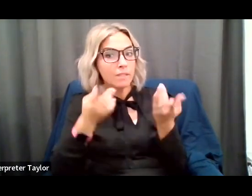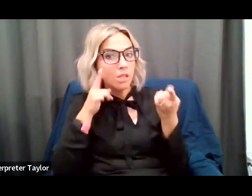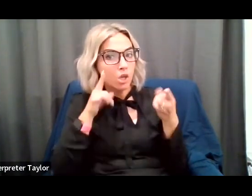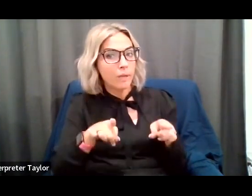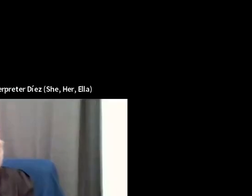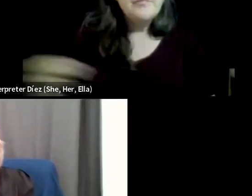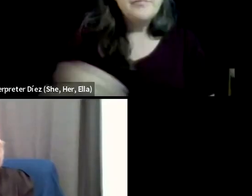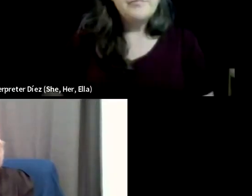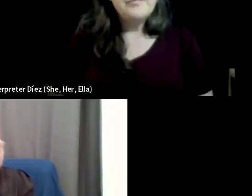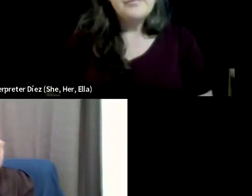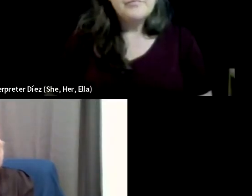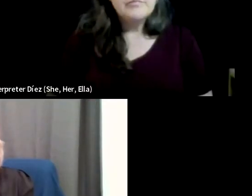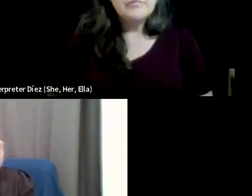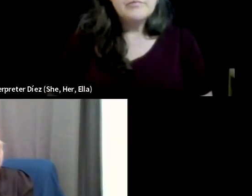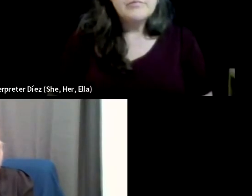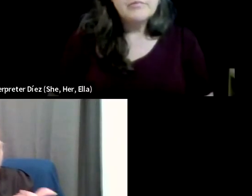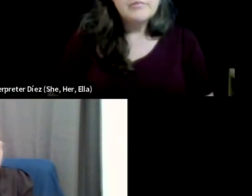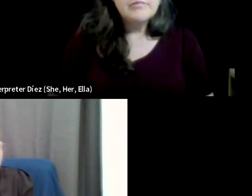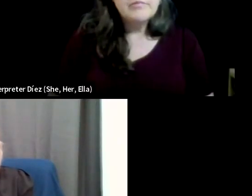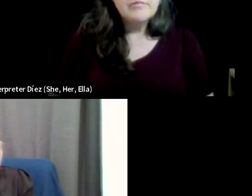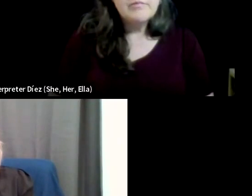It says there is an attachment.